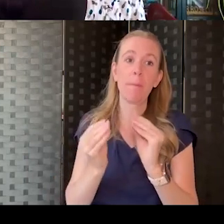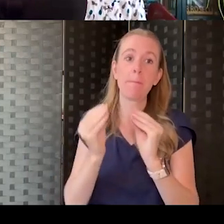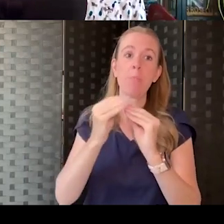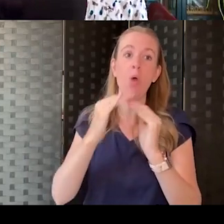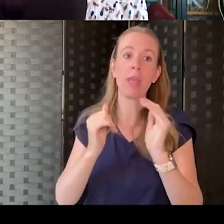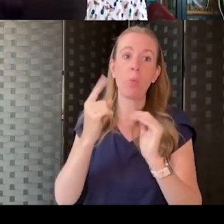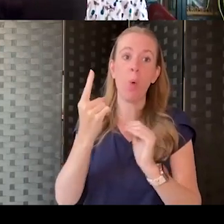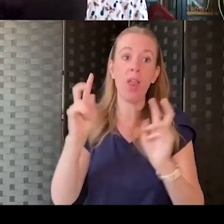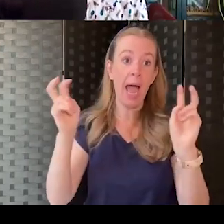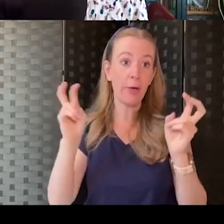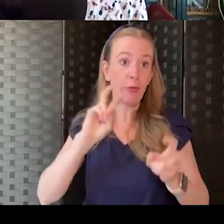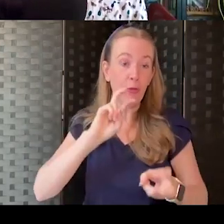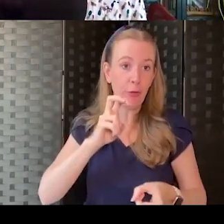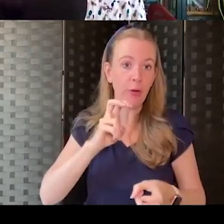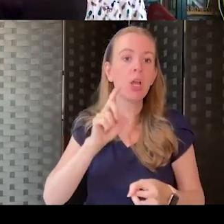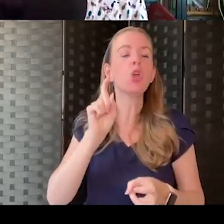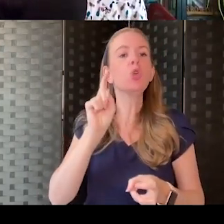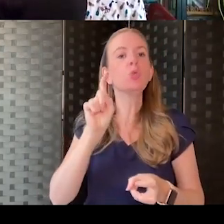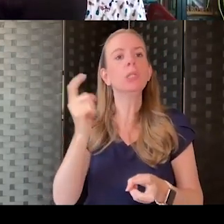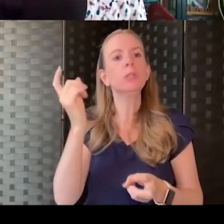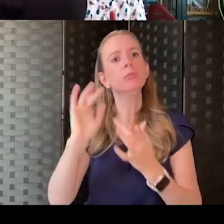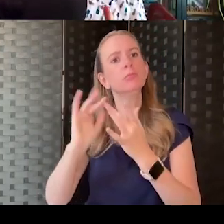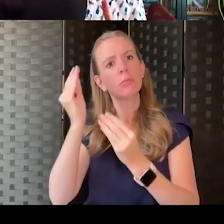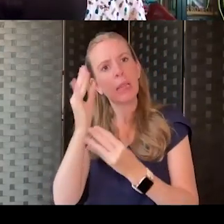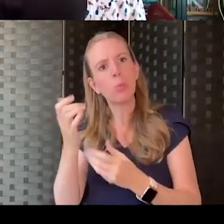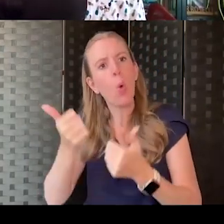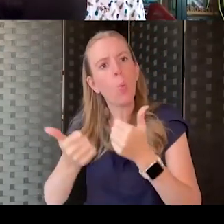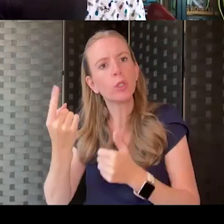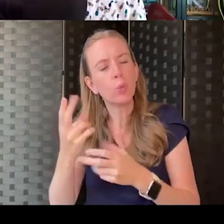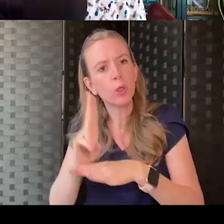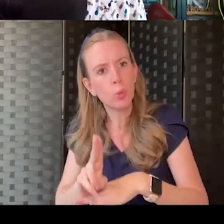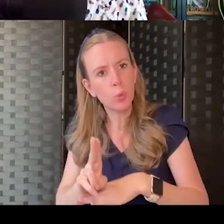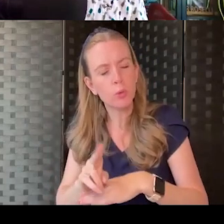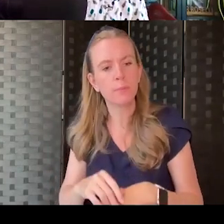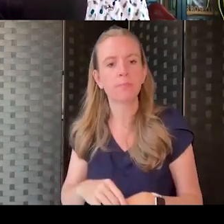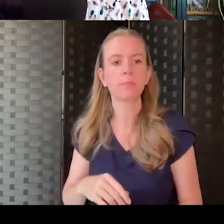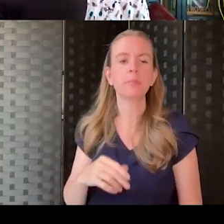some guidance to the browser on which one to use. The header's attribute kind of does